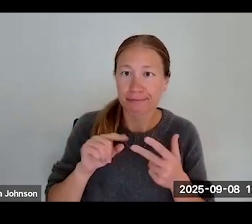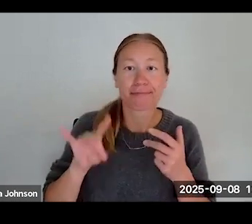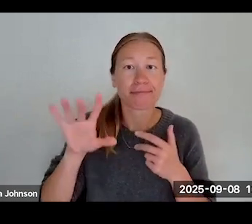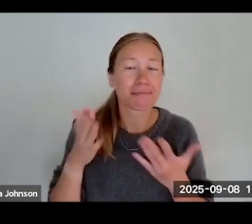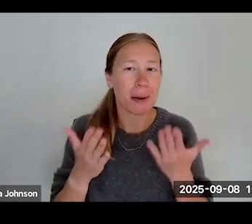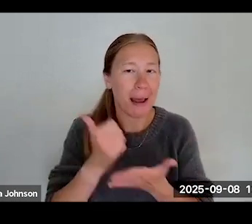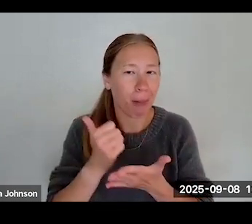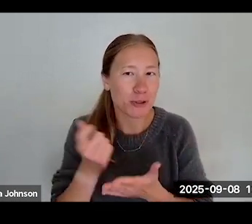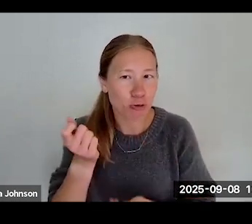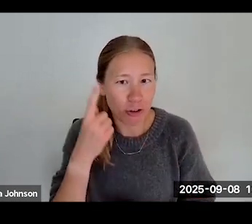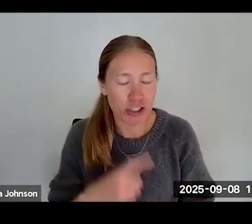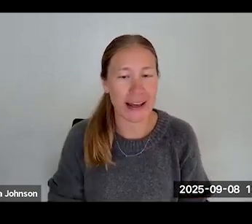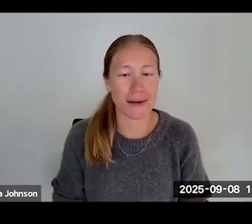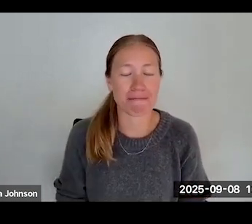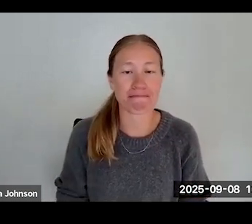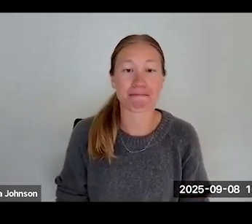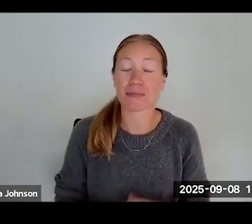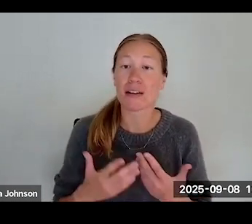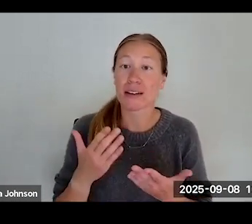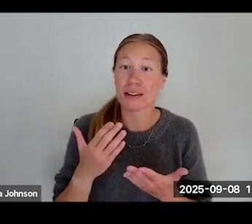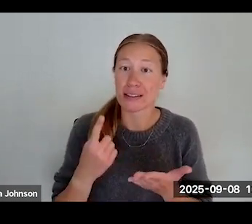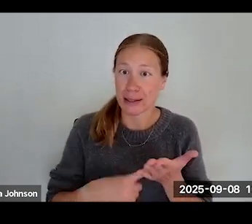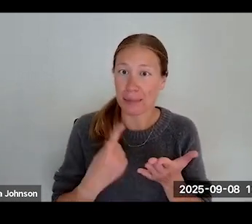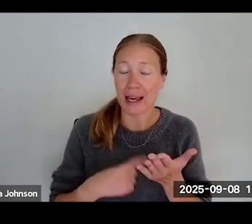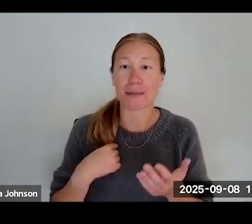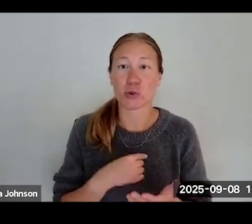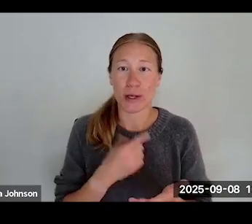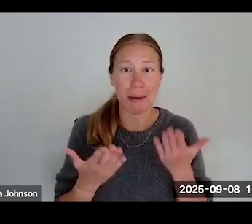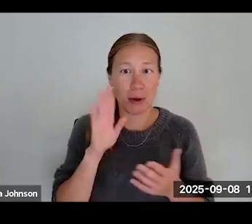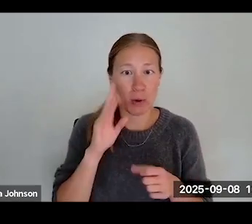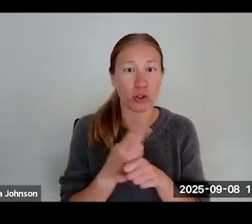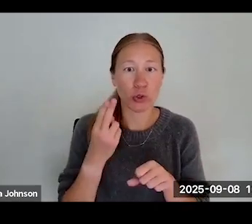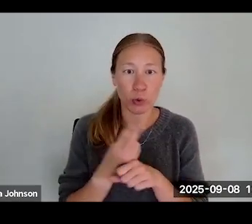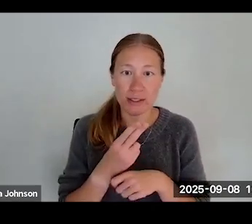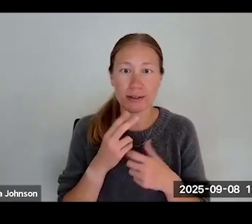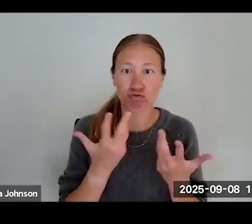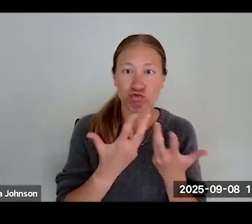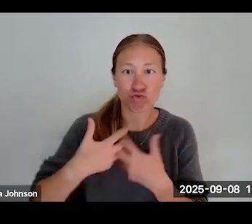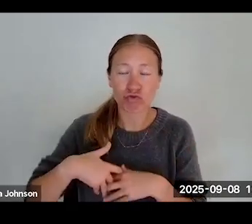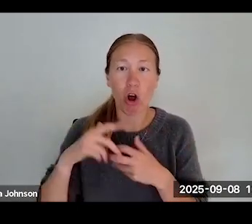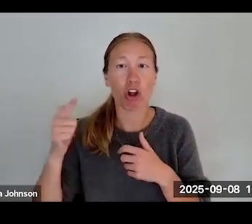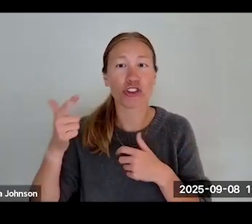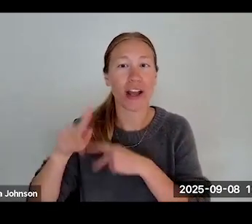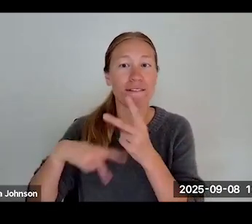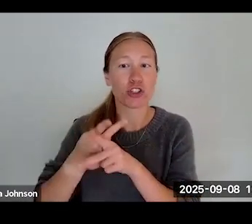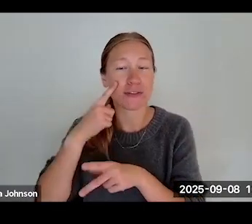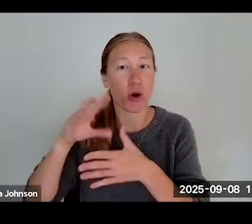So first, in some cases we may use conforming alternate versions of content or services.